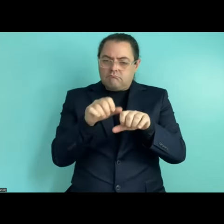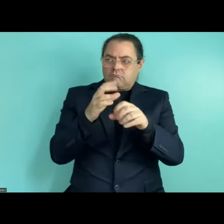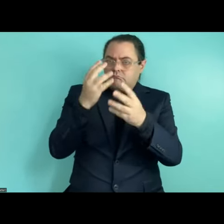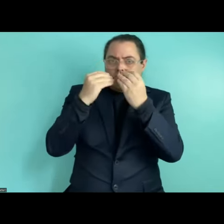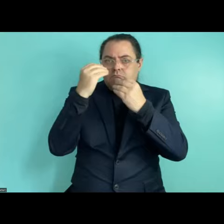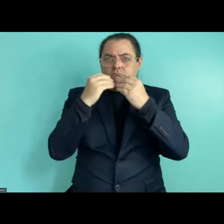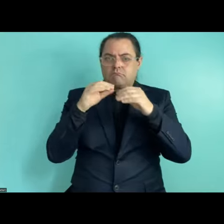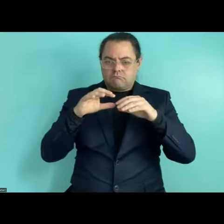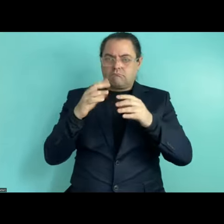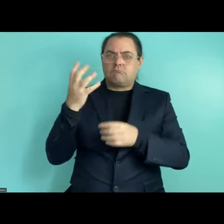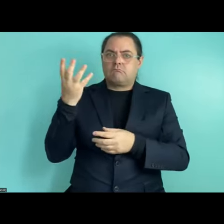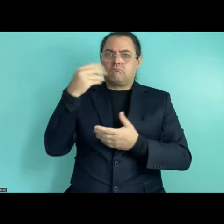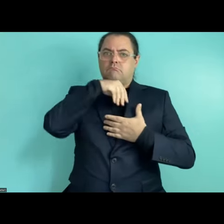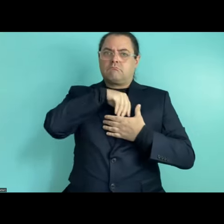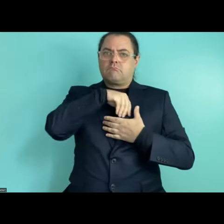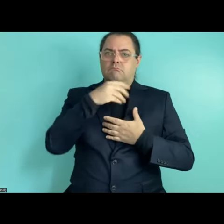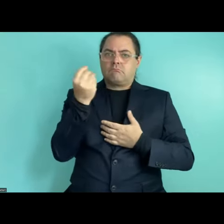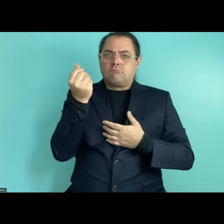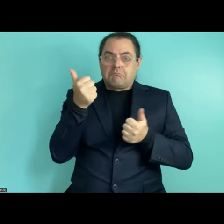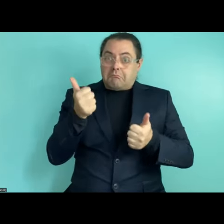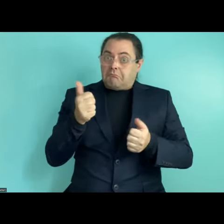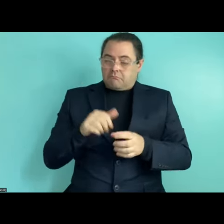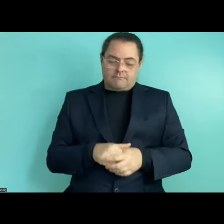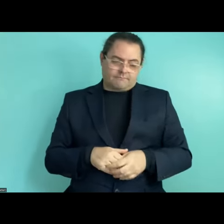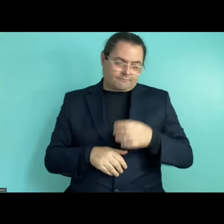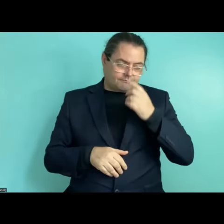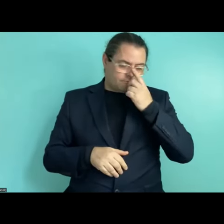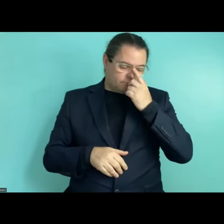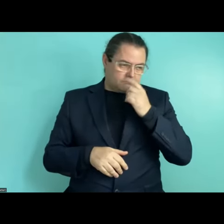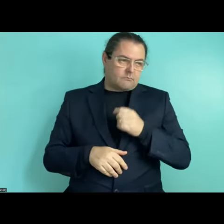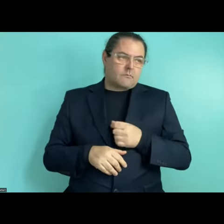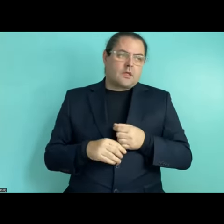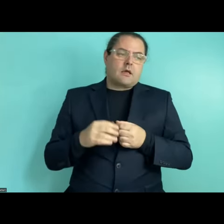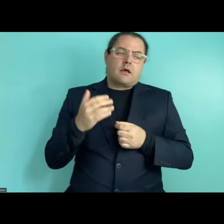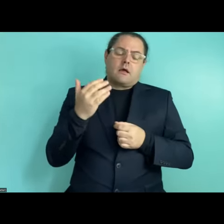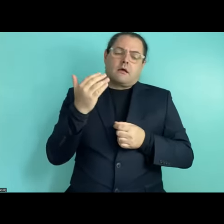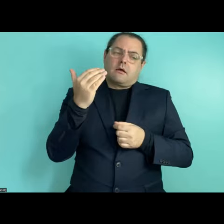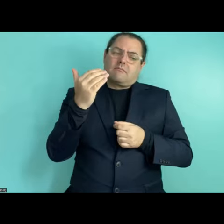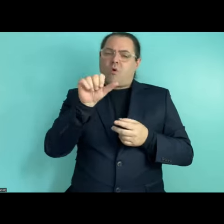for the income. 15:44:57 And the other aspect which I think